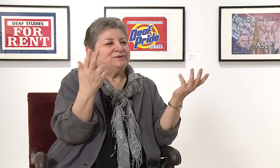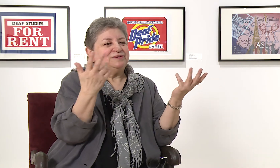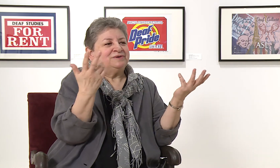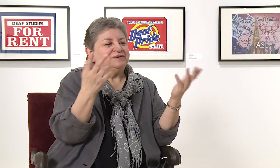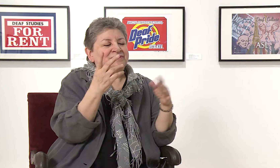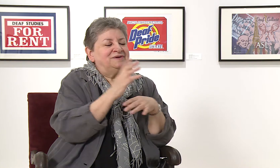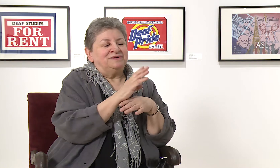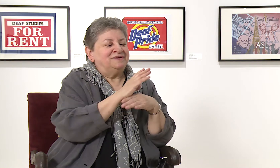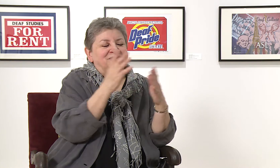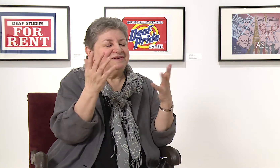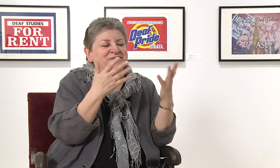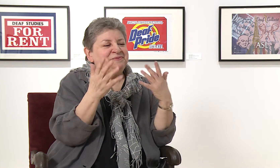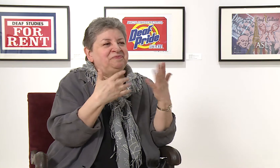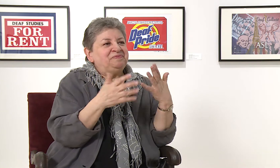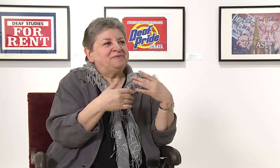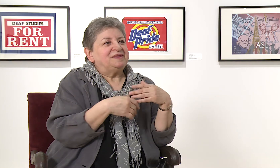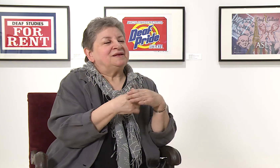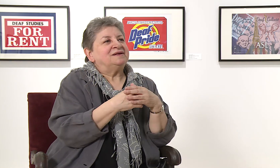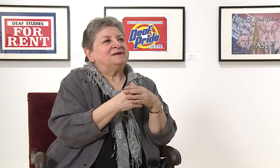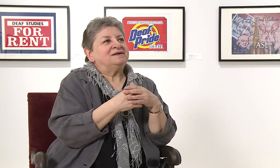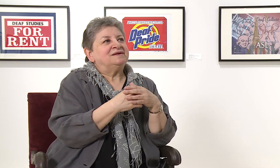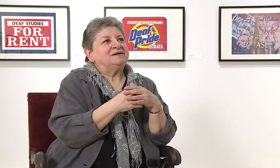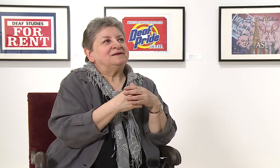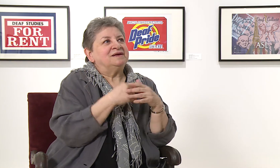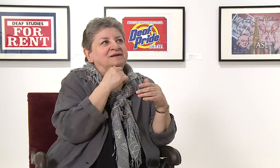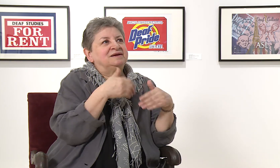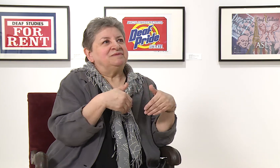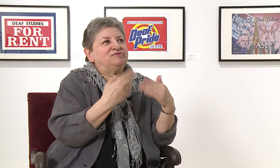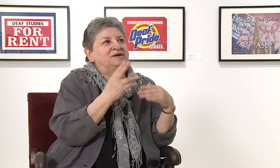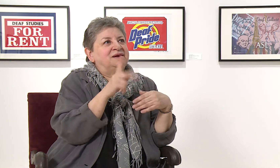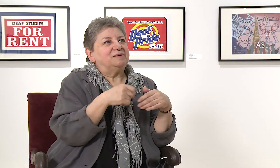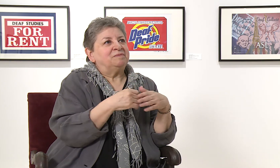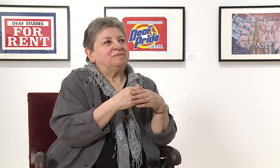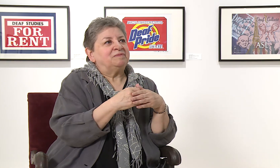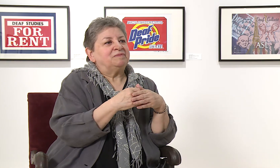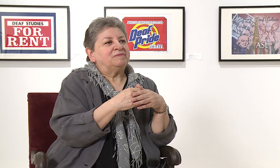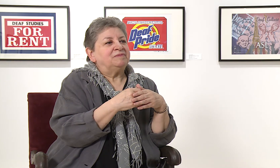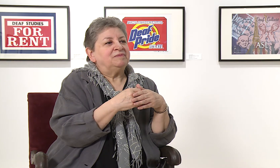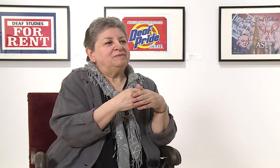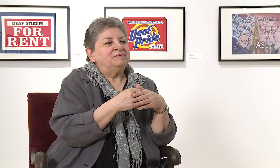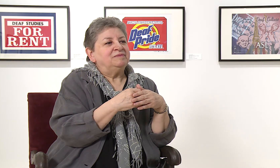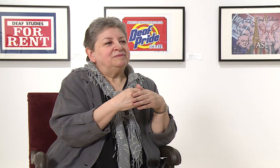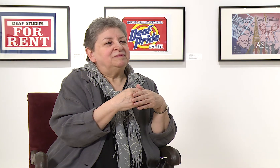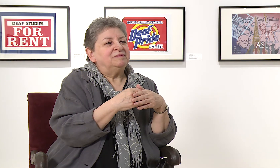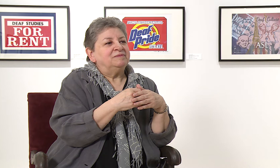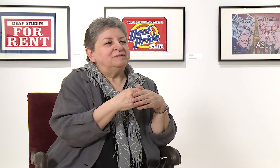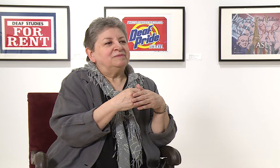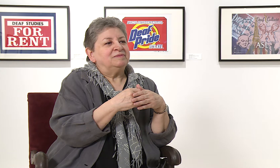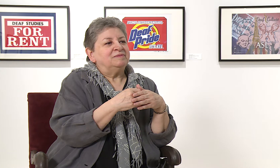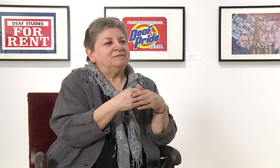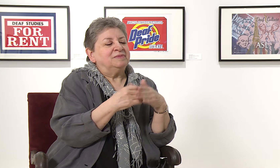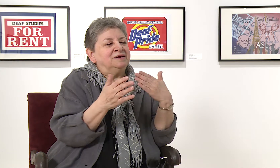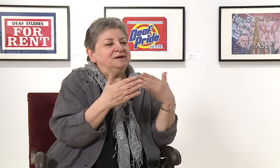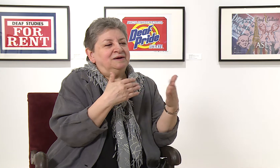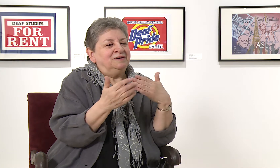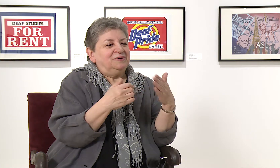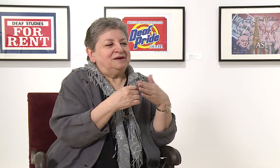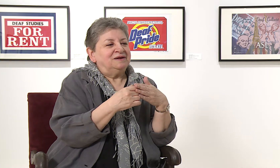I thought maybe they just overlooked it or they got busy and forgot. I didn't bring it up.